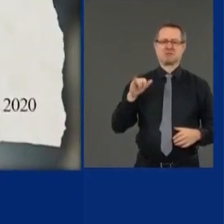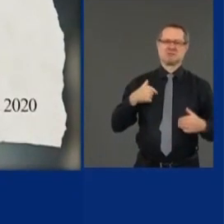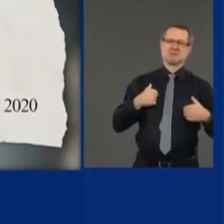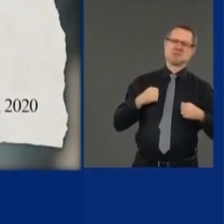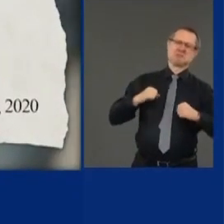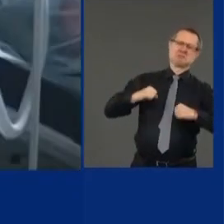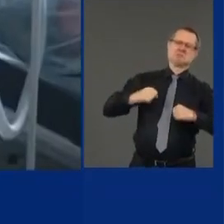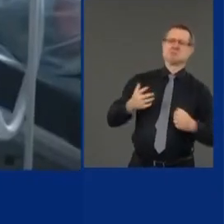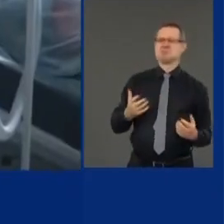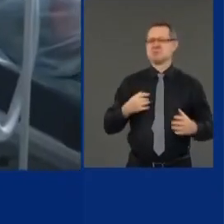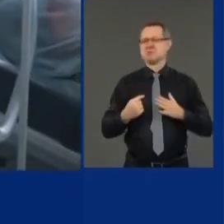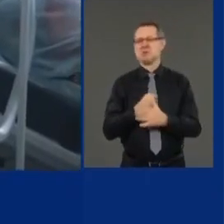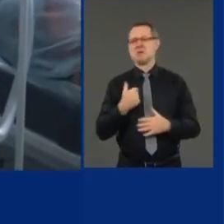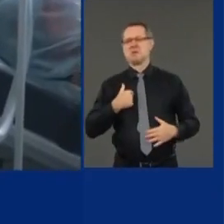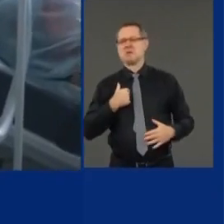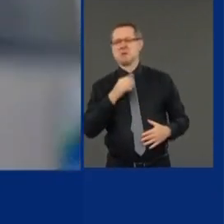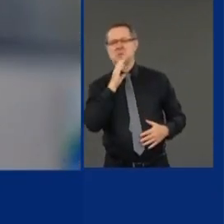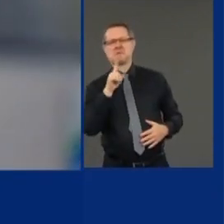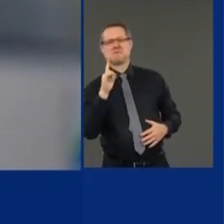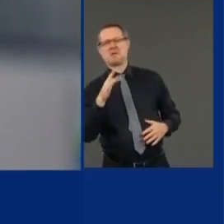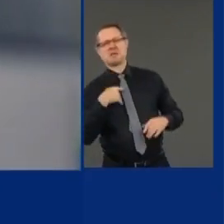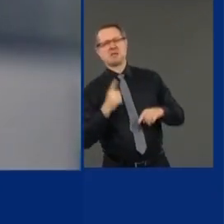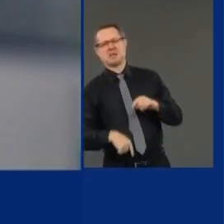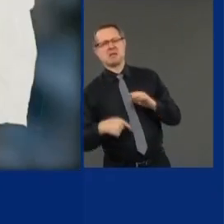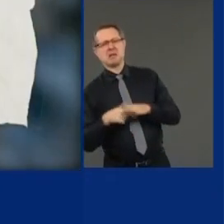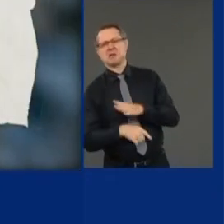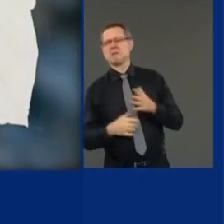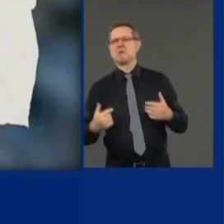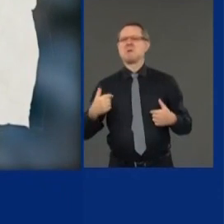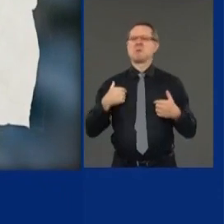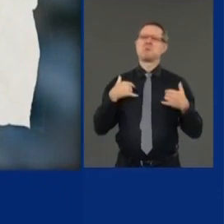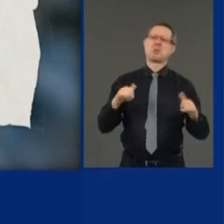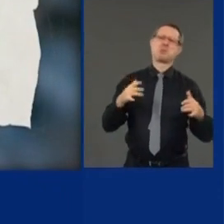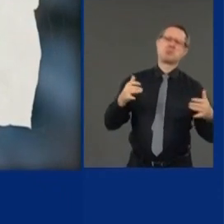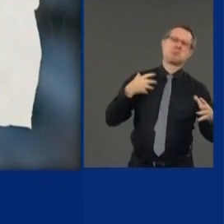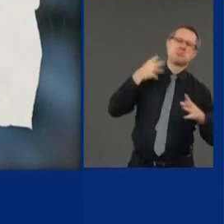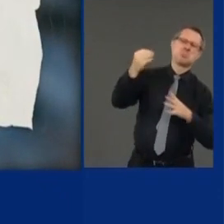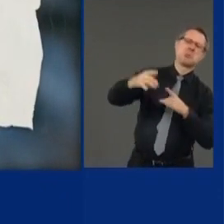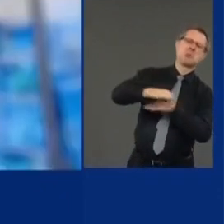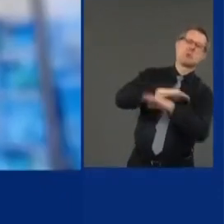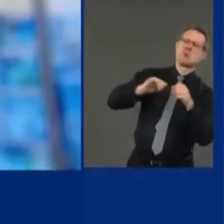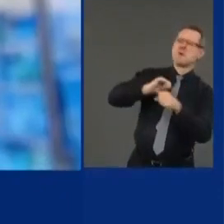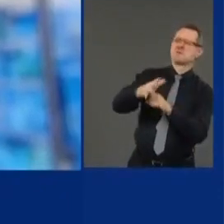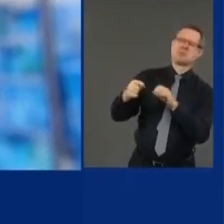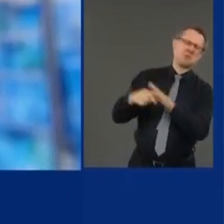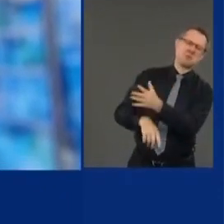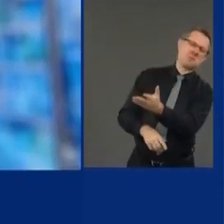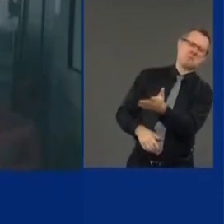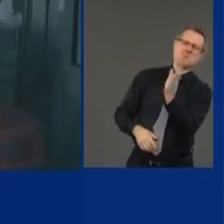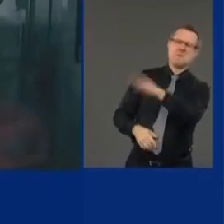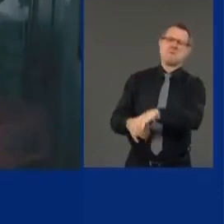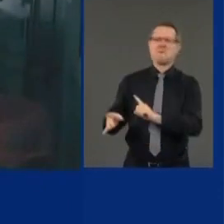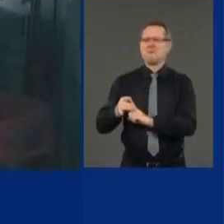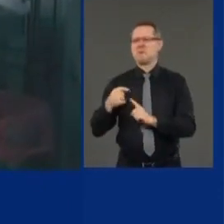WON'T KILL ME. COVID WON'T KILL ME. I HAVE ANTIBODIES.